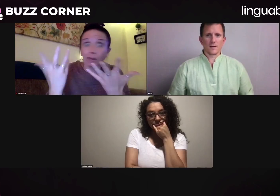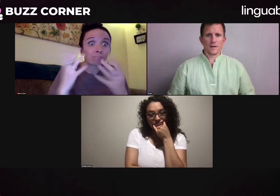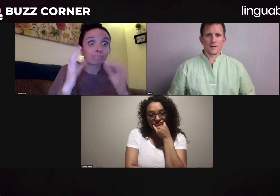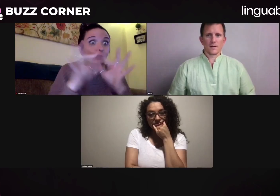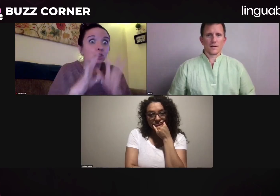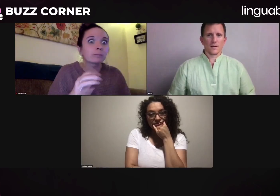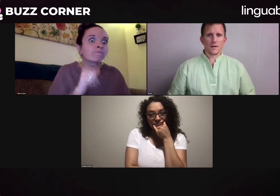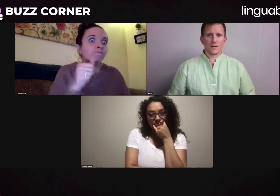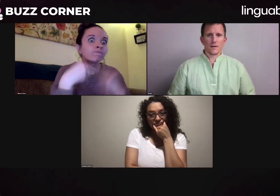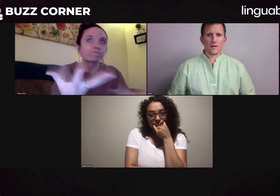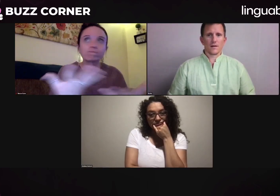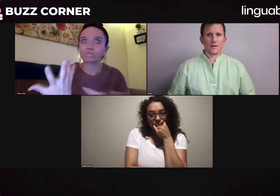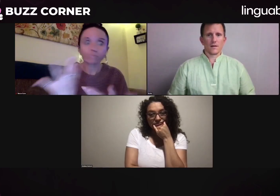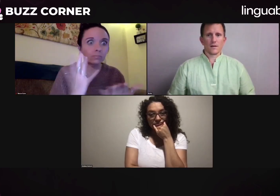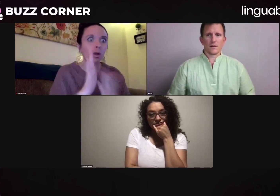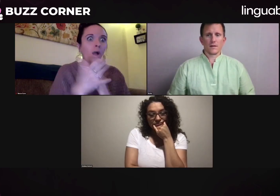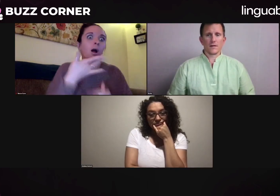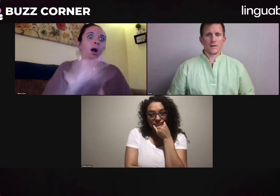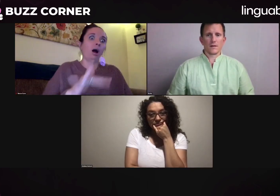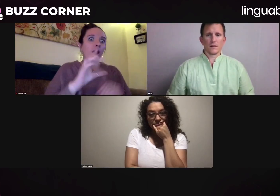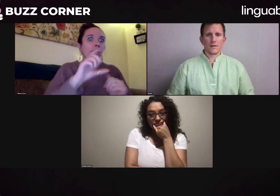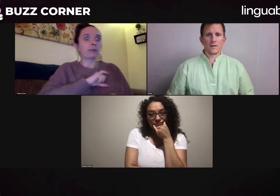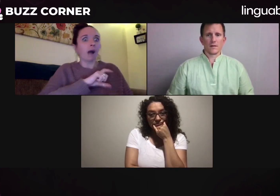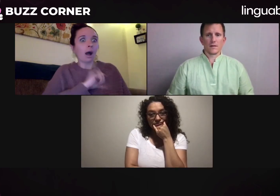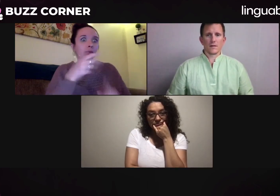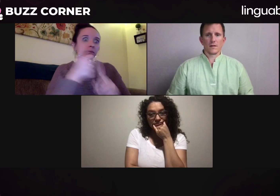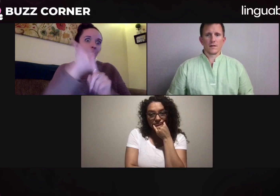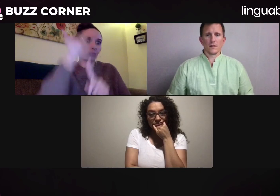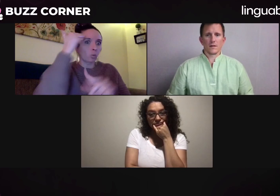But having that clearly defined differentiation between here, I'm